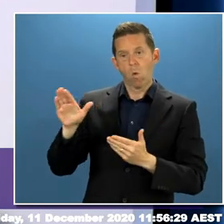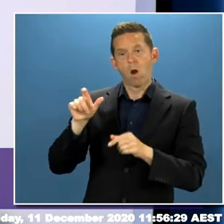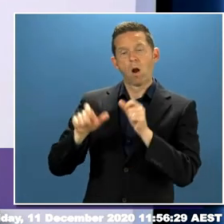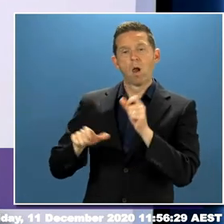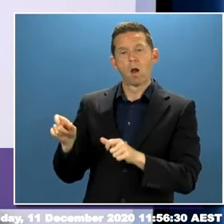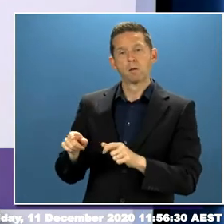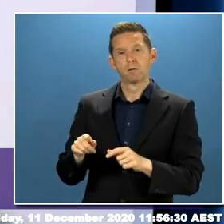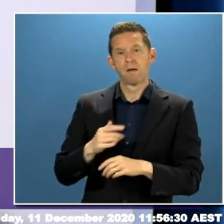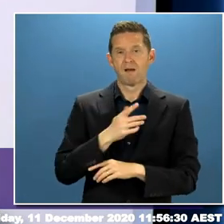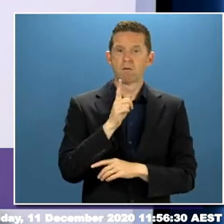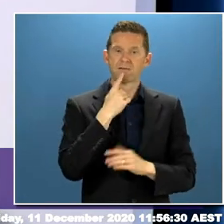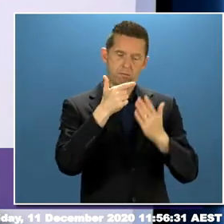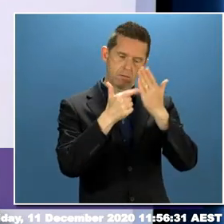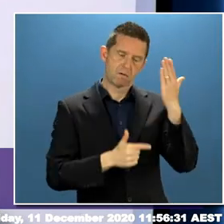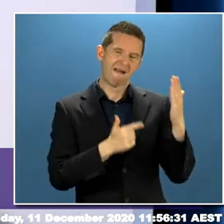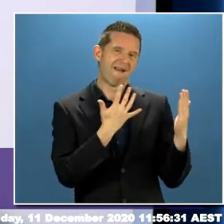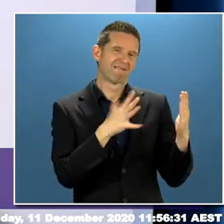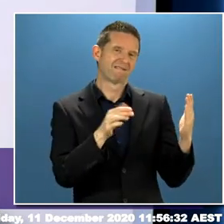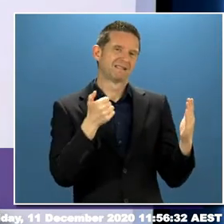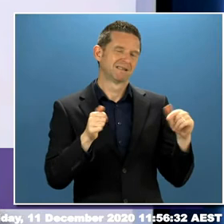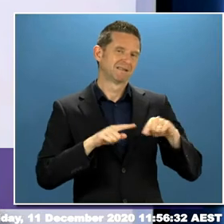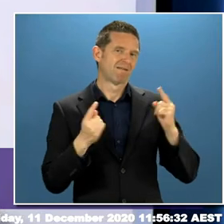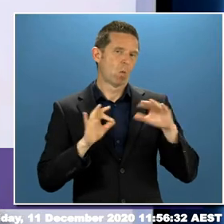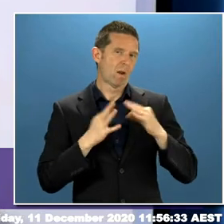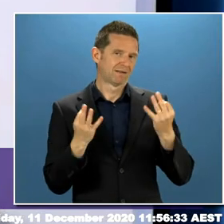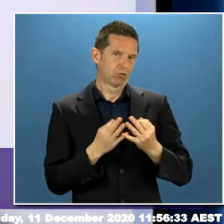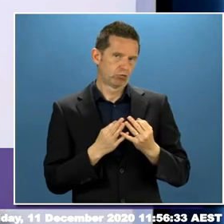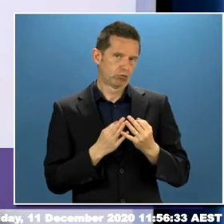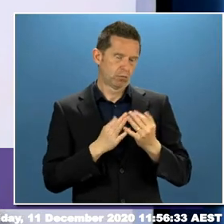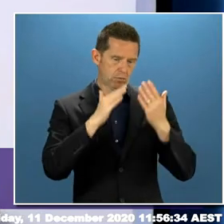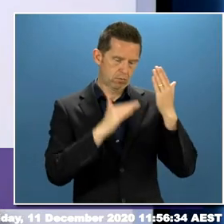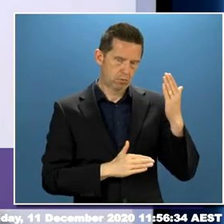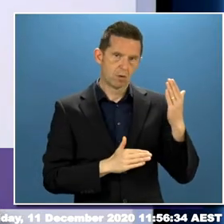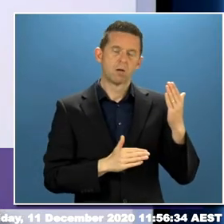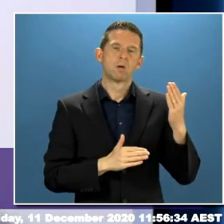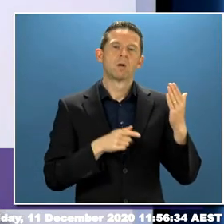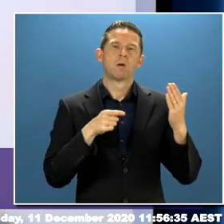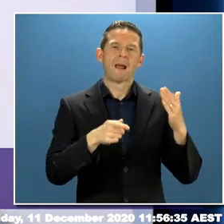different organisations covering a wide range of industries and areas within